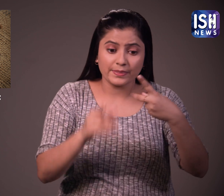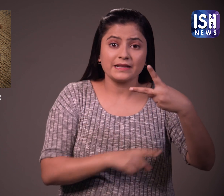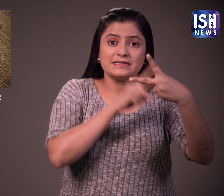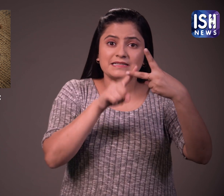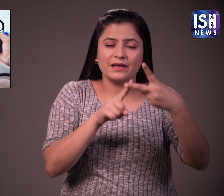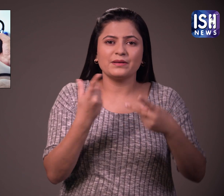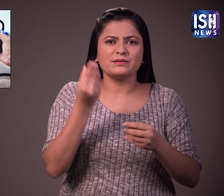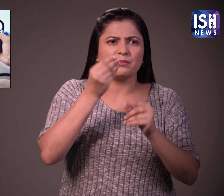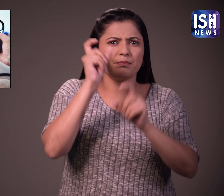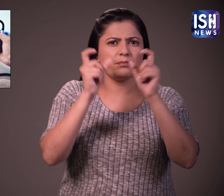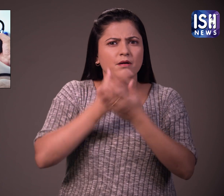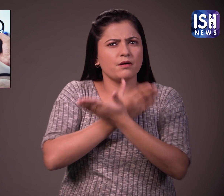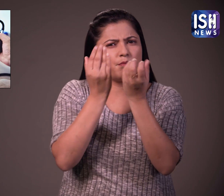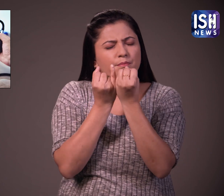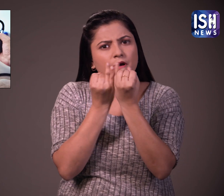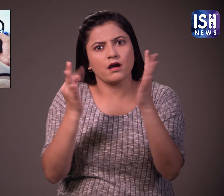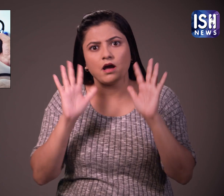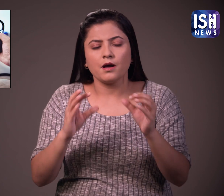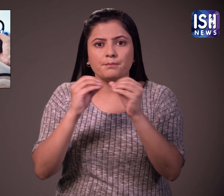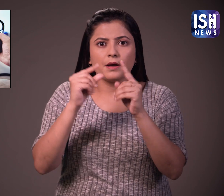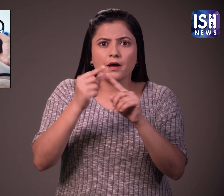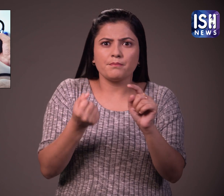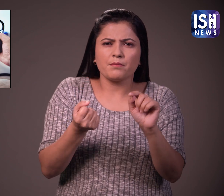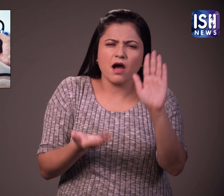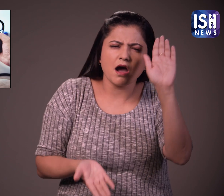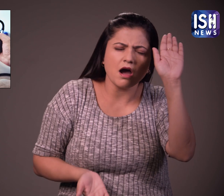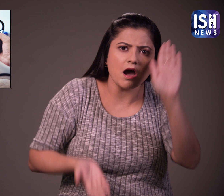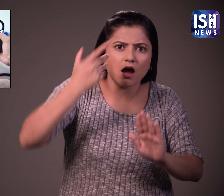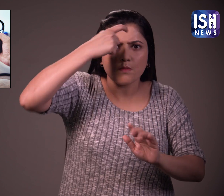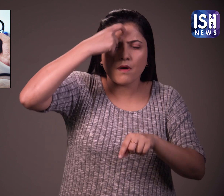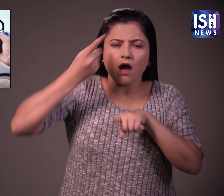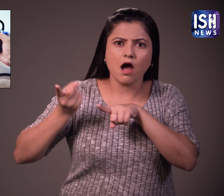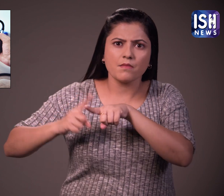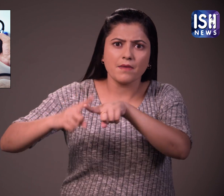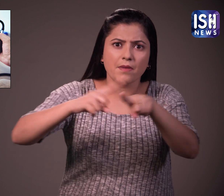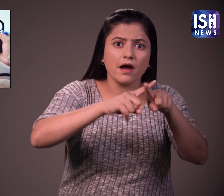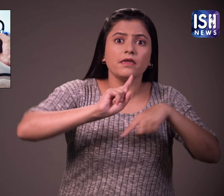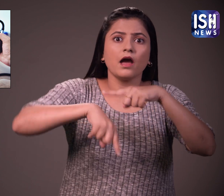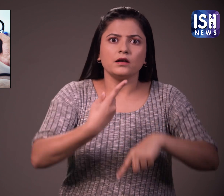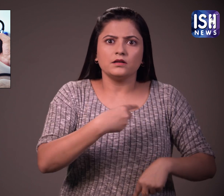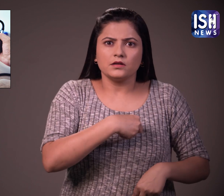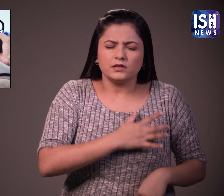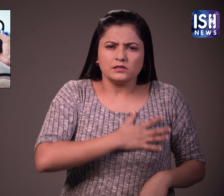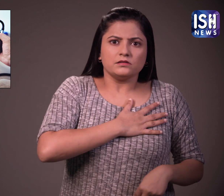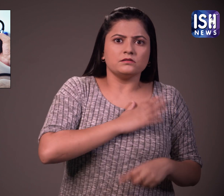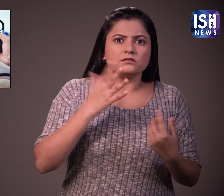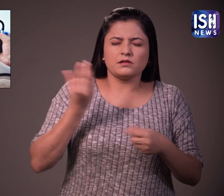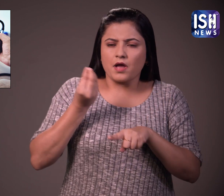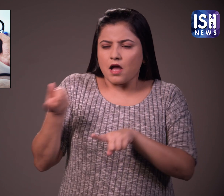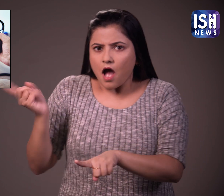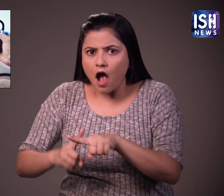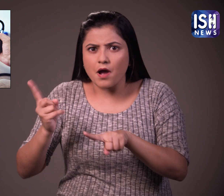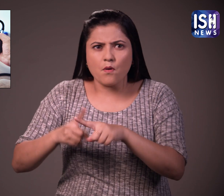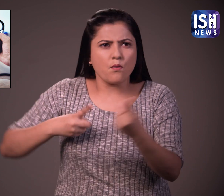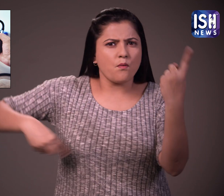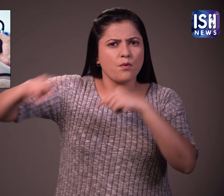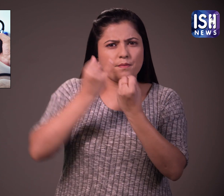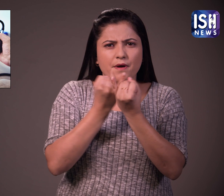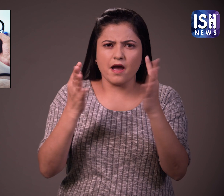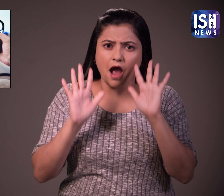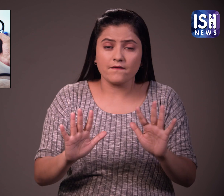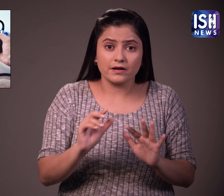2. A lot of people suffer from high Blood Pressure which eventually leads to heart attack.